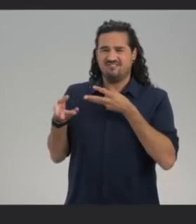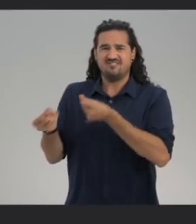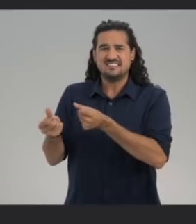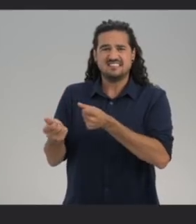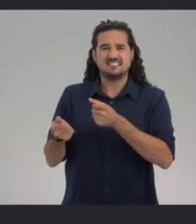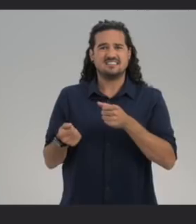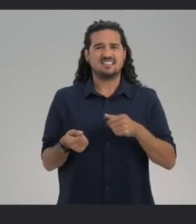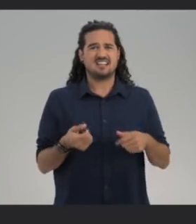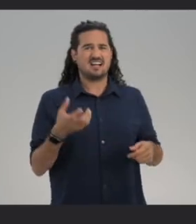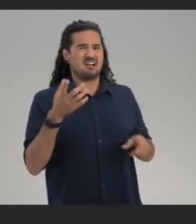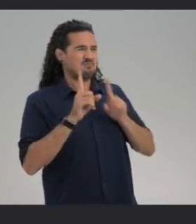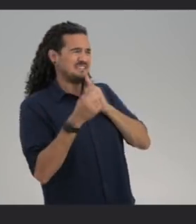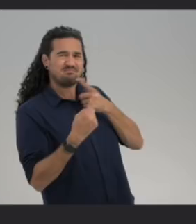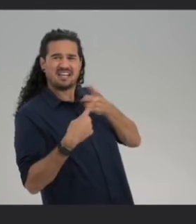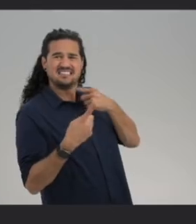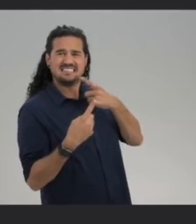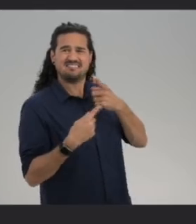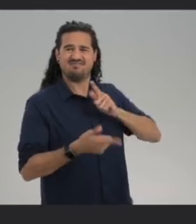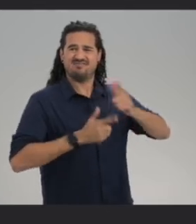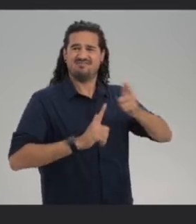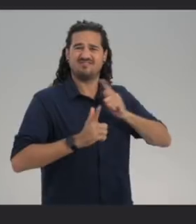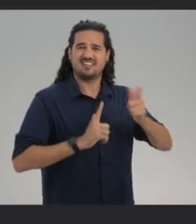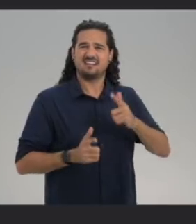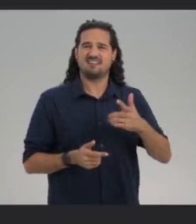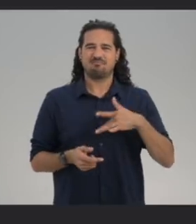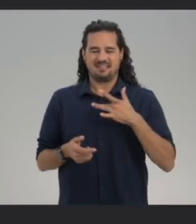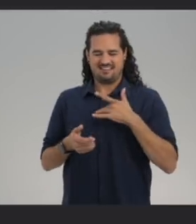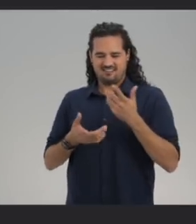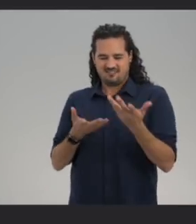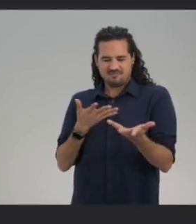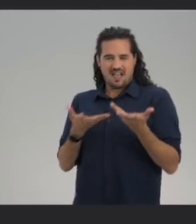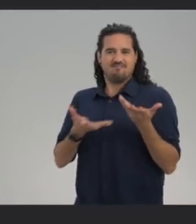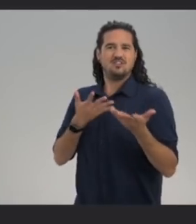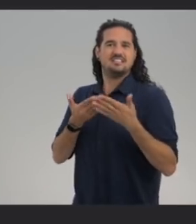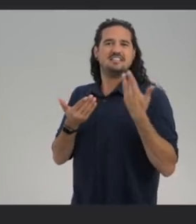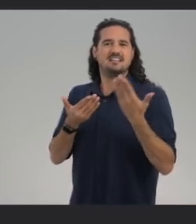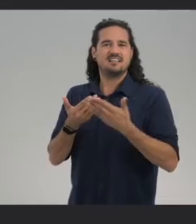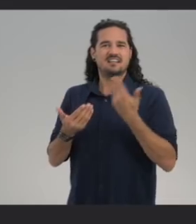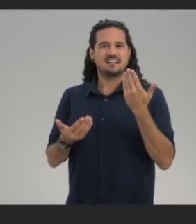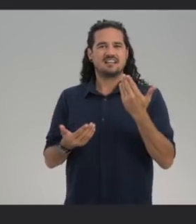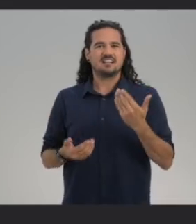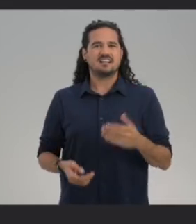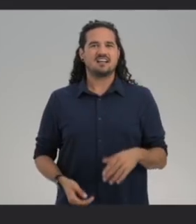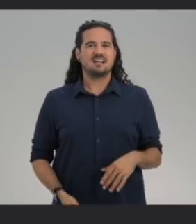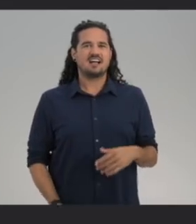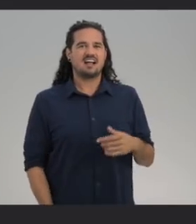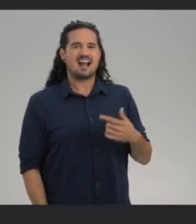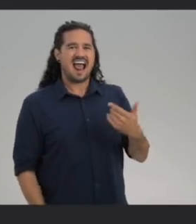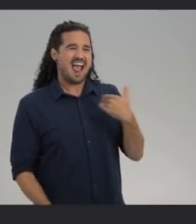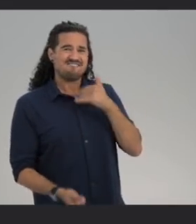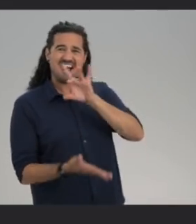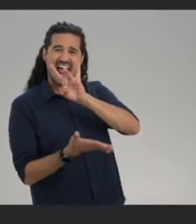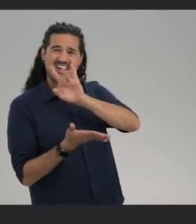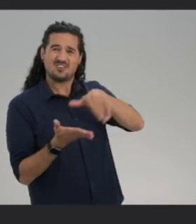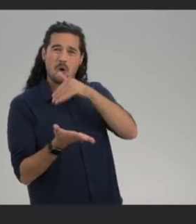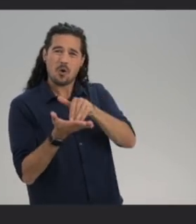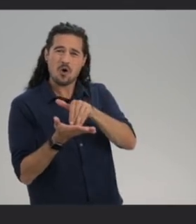It's super responsive. Wow. Really fast. It feels very playful. Click, click, click. -It's got eight cores in it,